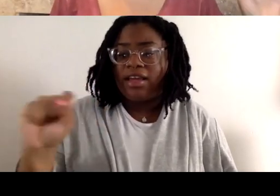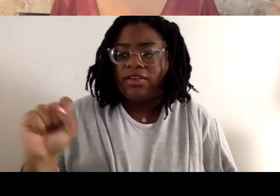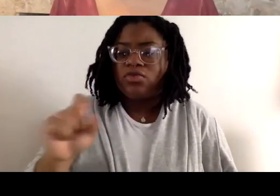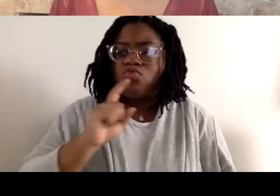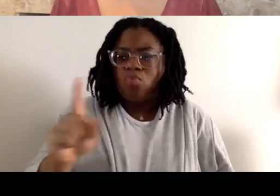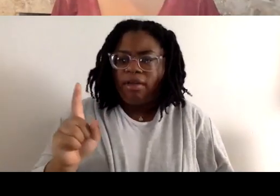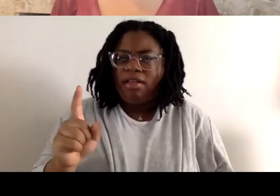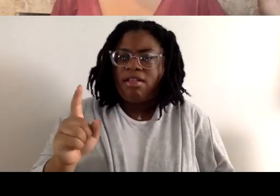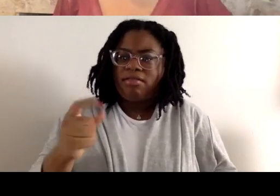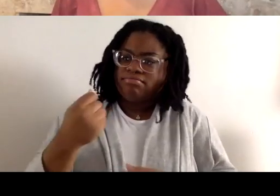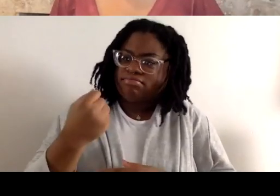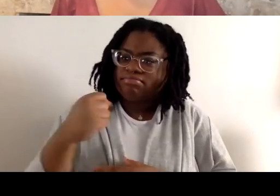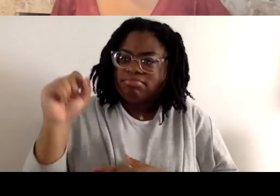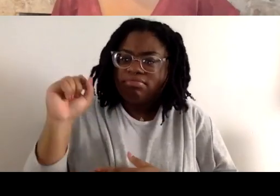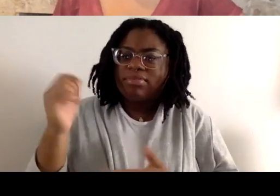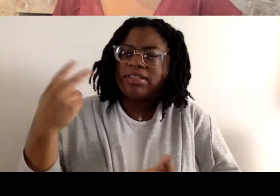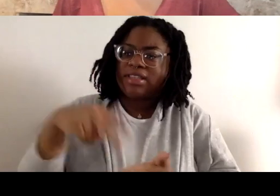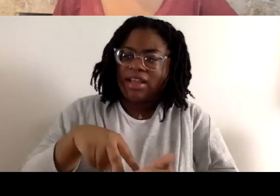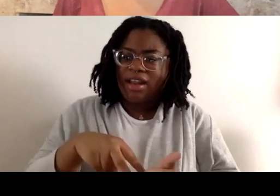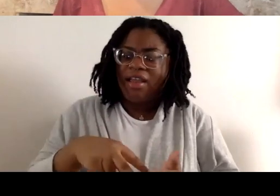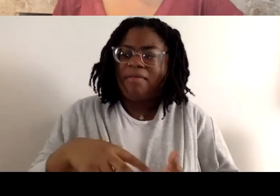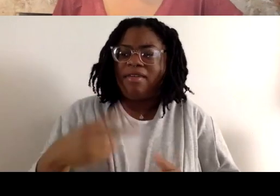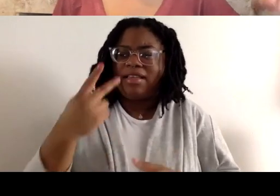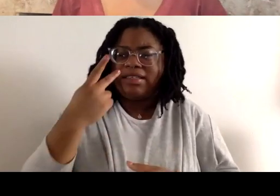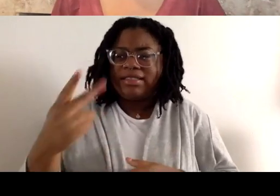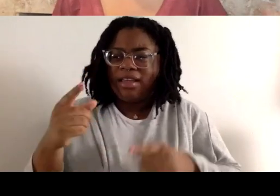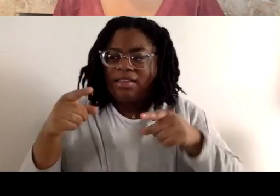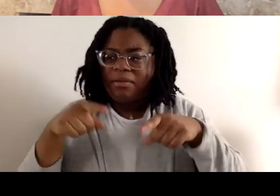lifting up parallels between the treatment of African people